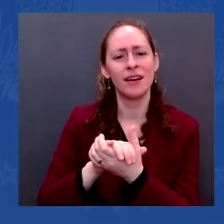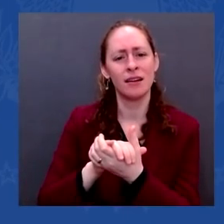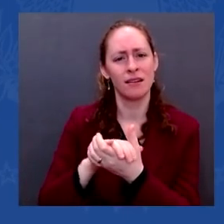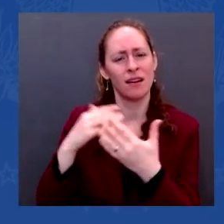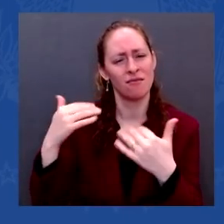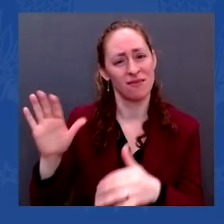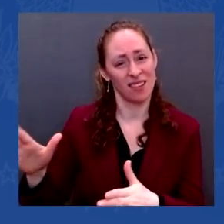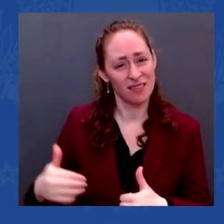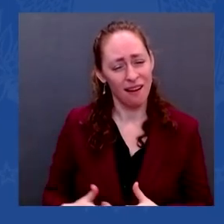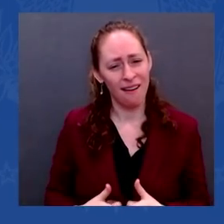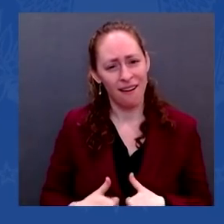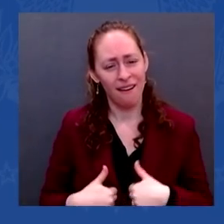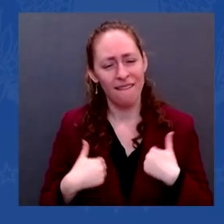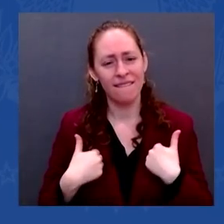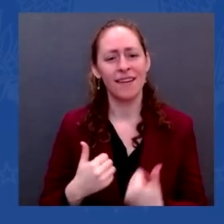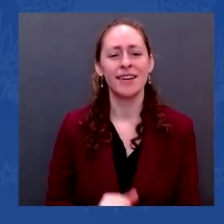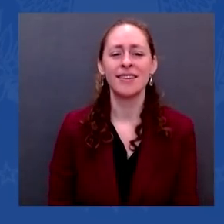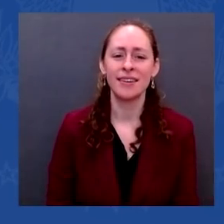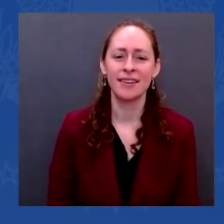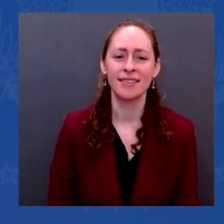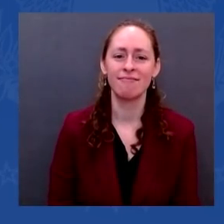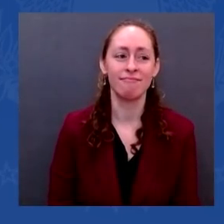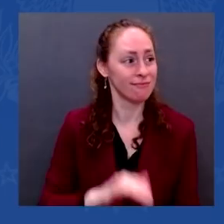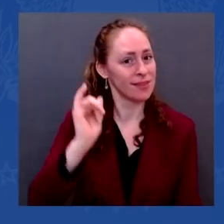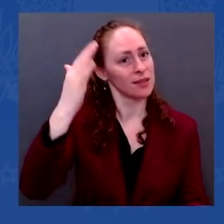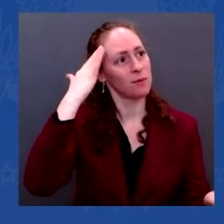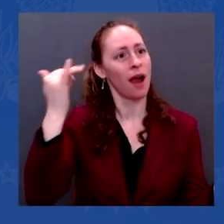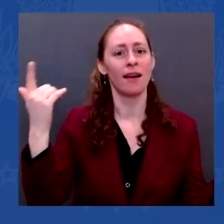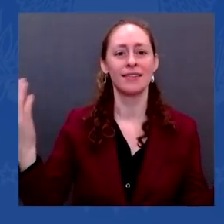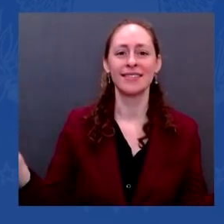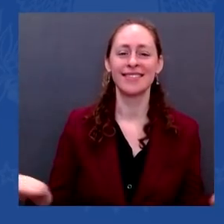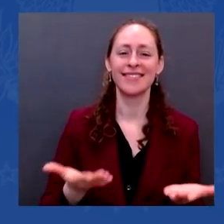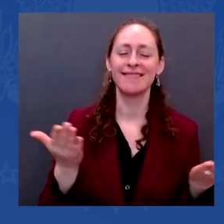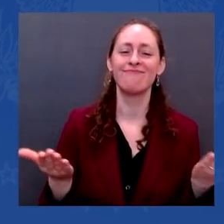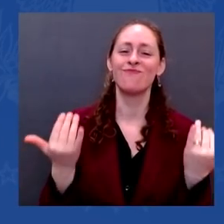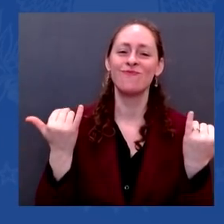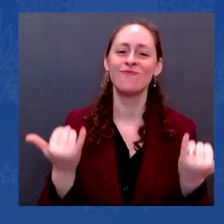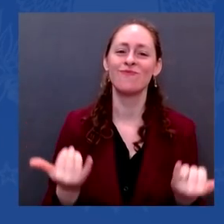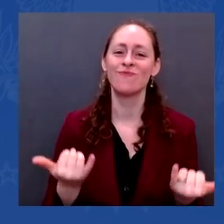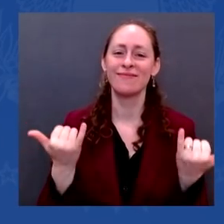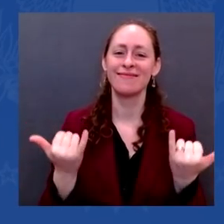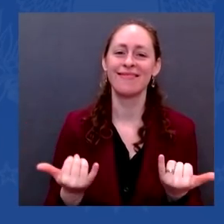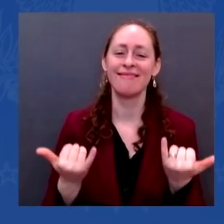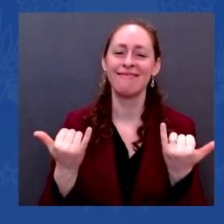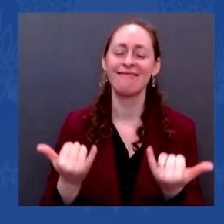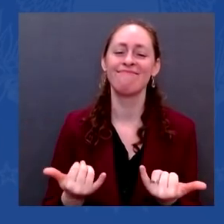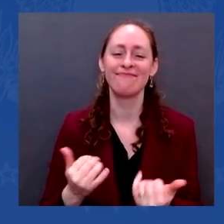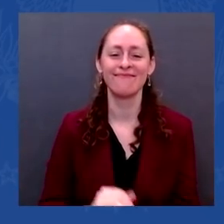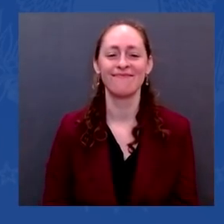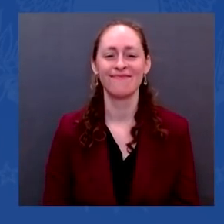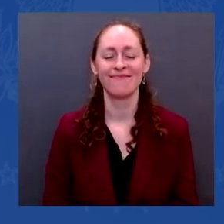That is why he is here to lead this nation. And to heal this nation.